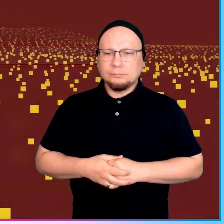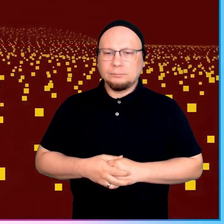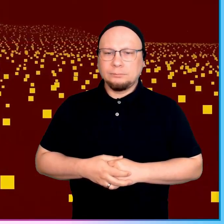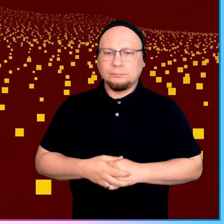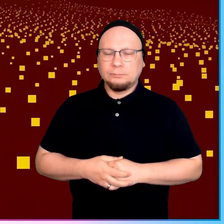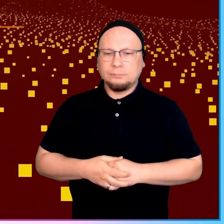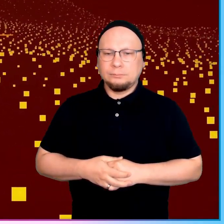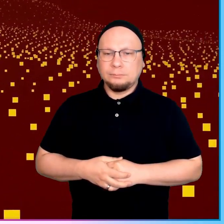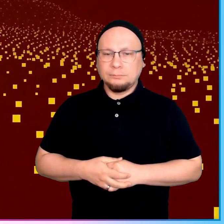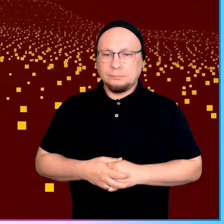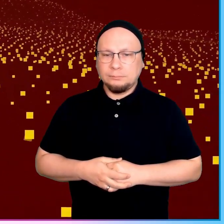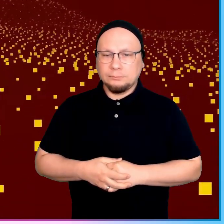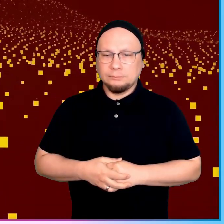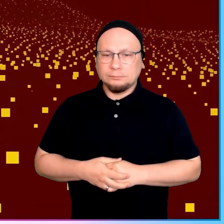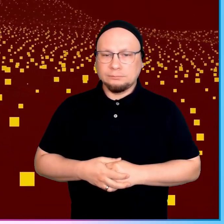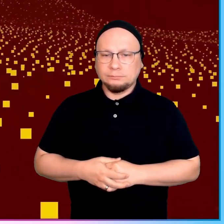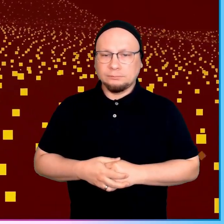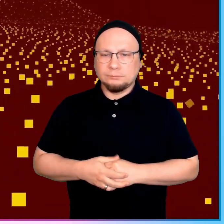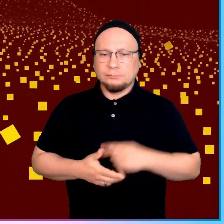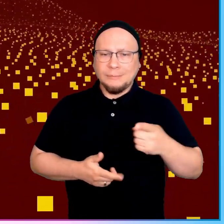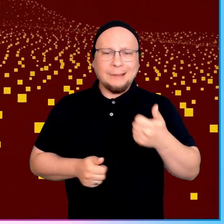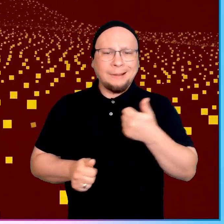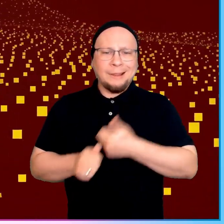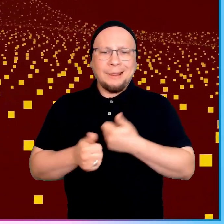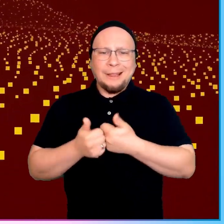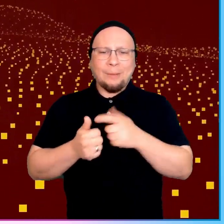It is a really unique game, trying some very